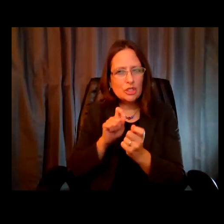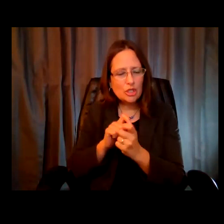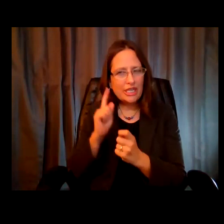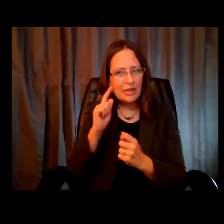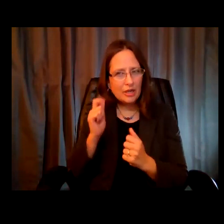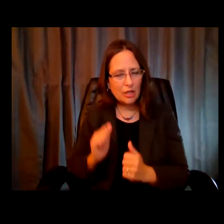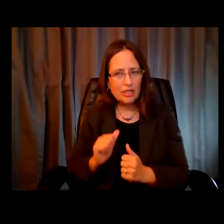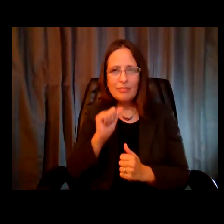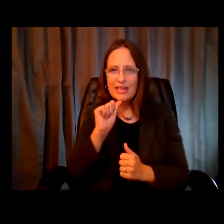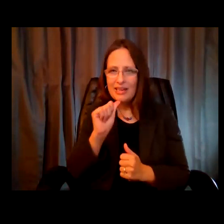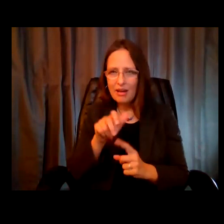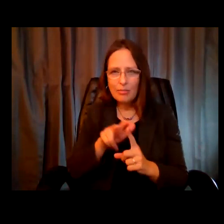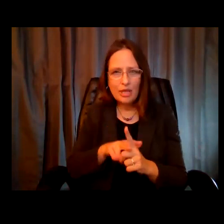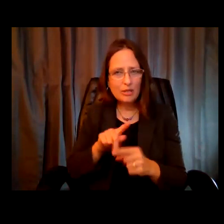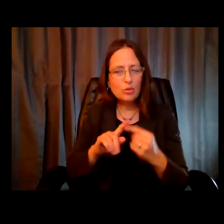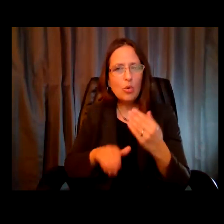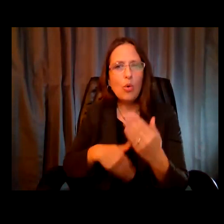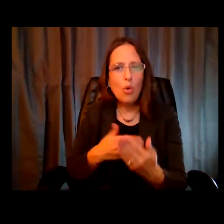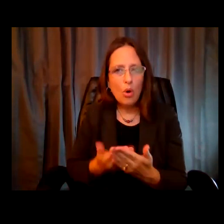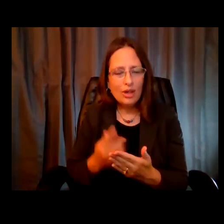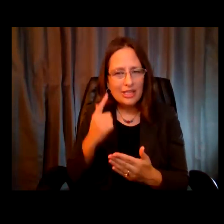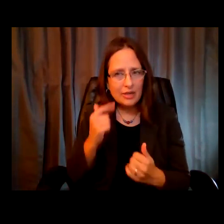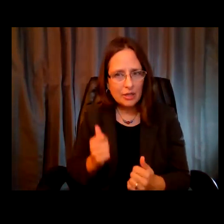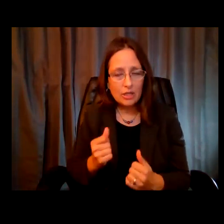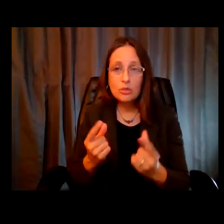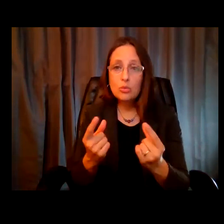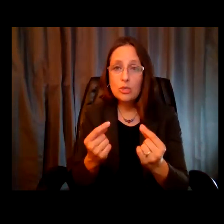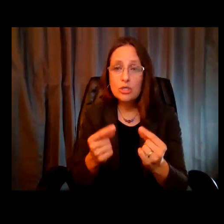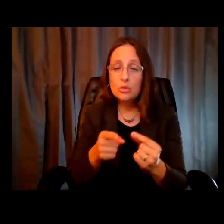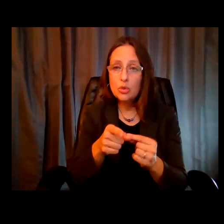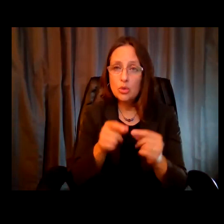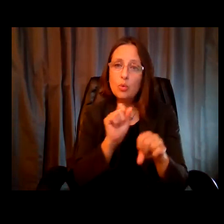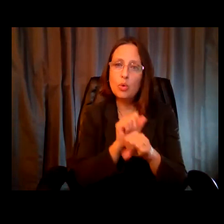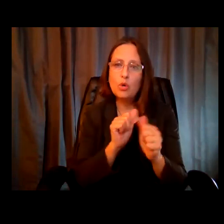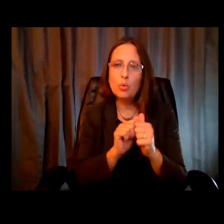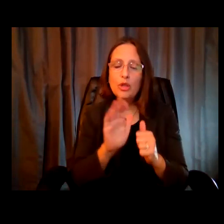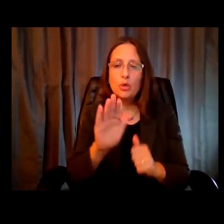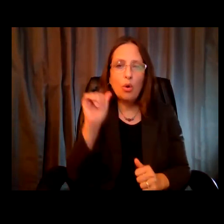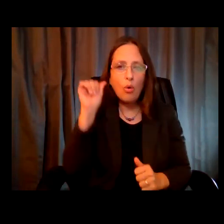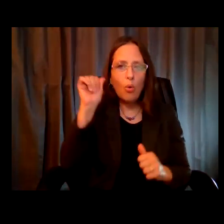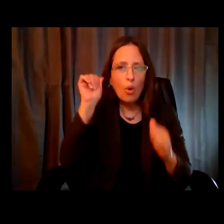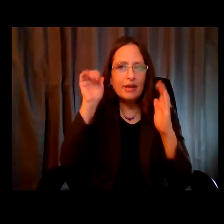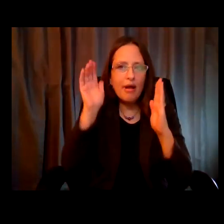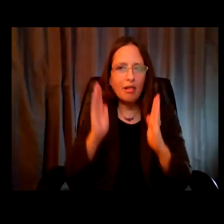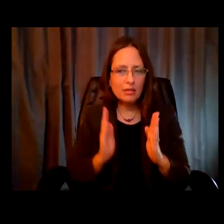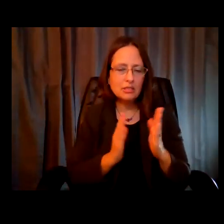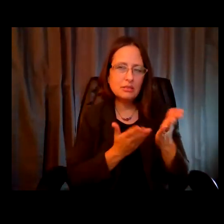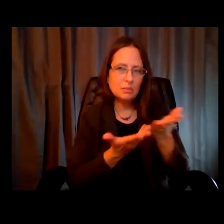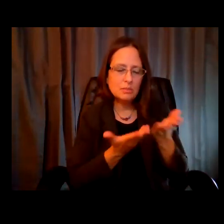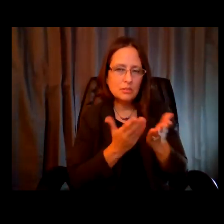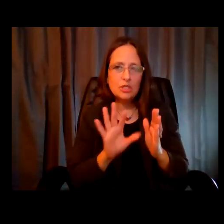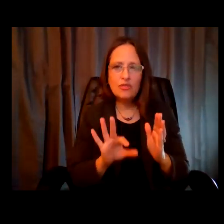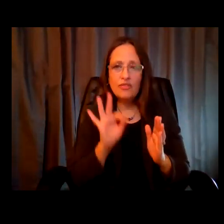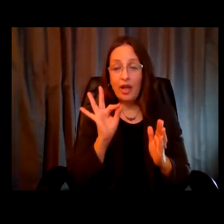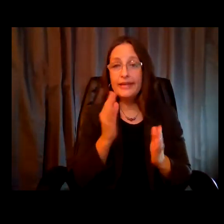You have to assume, people don't know, you need to the be educator,en gentle and enthusiastic about